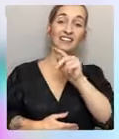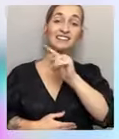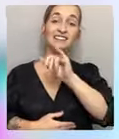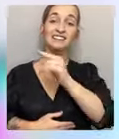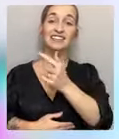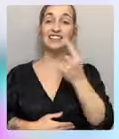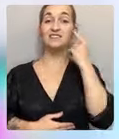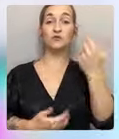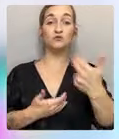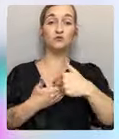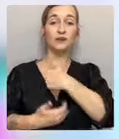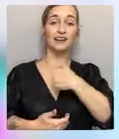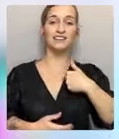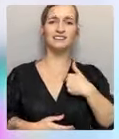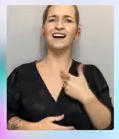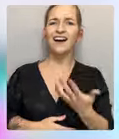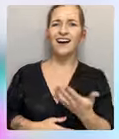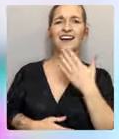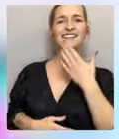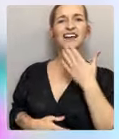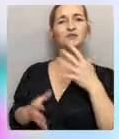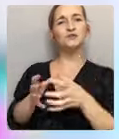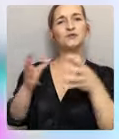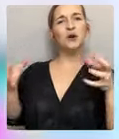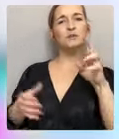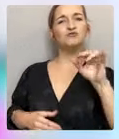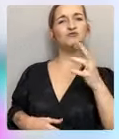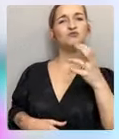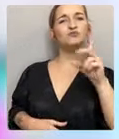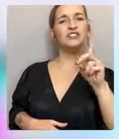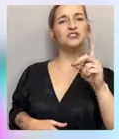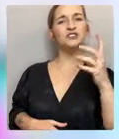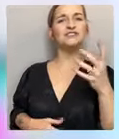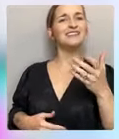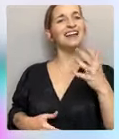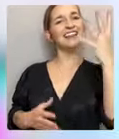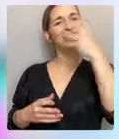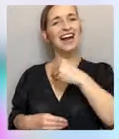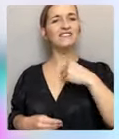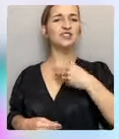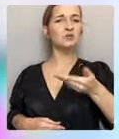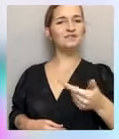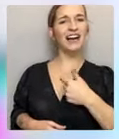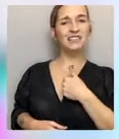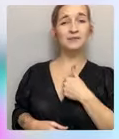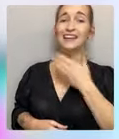Thank you, Ellen and Ting for being here. Thank you so much, Richard. It was lovely to be invited. Thank you so much, Ting,